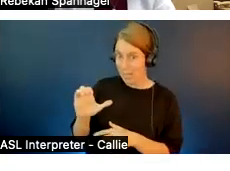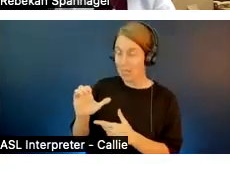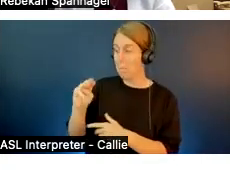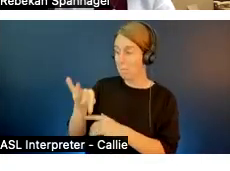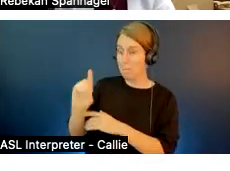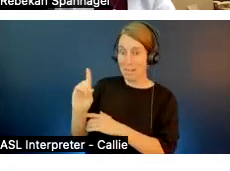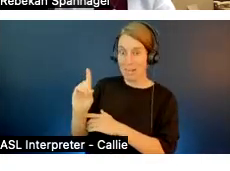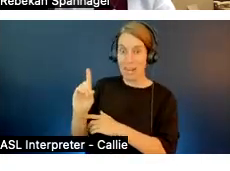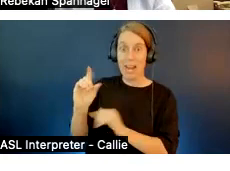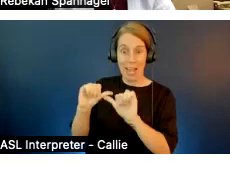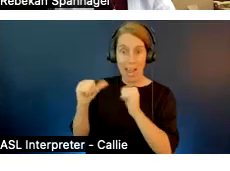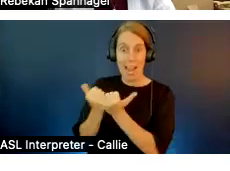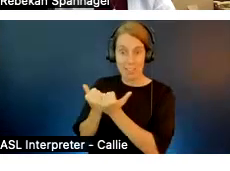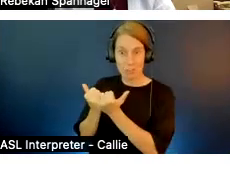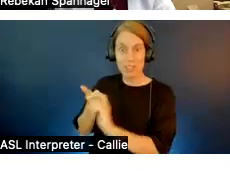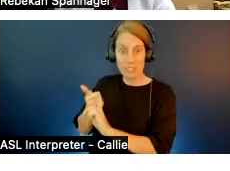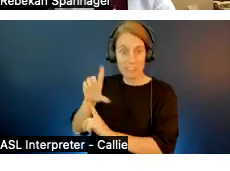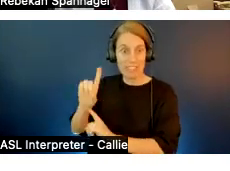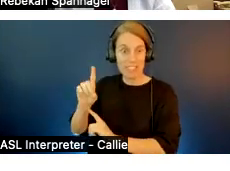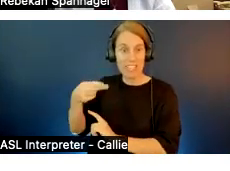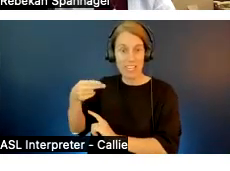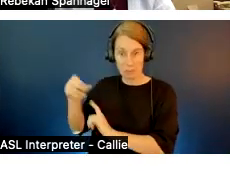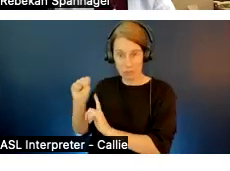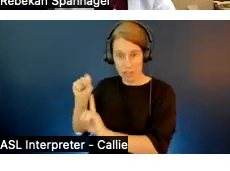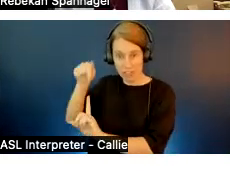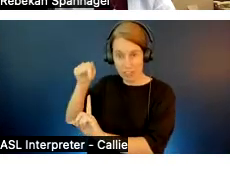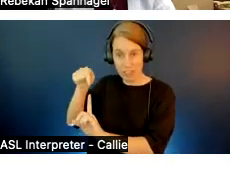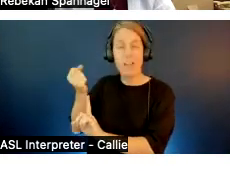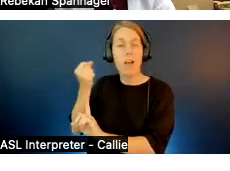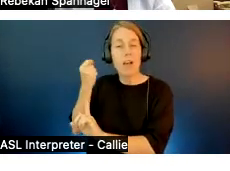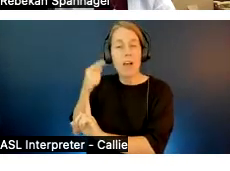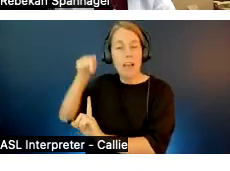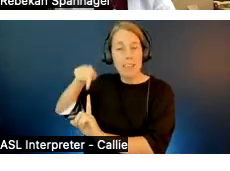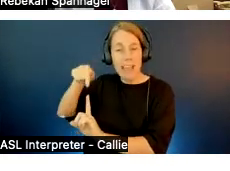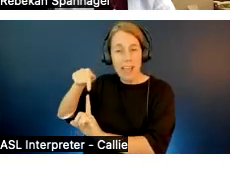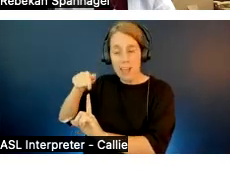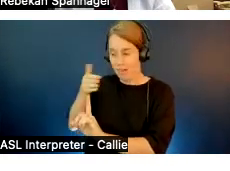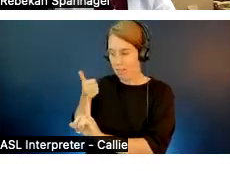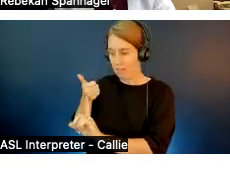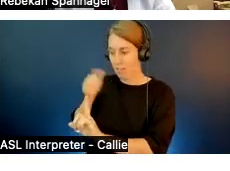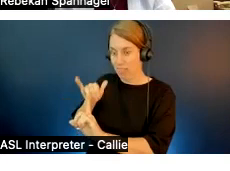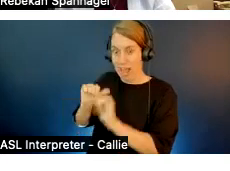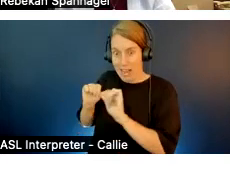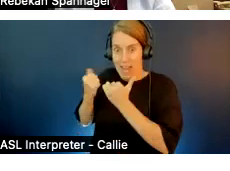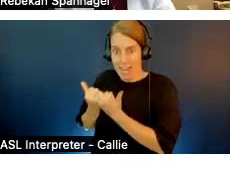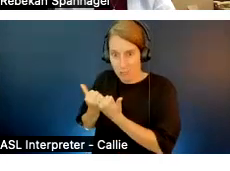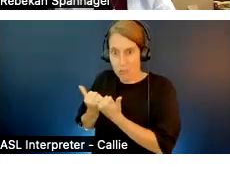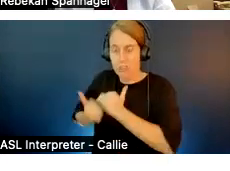in terms of making sure that the medicaid services and the program is conducted according to the law